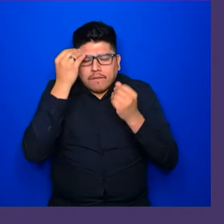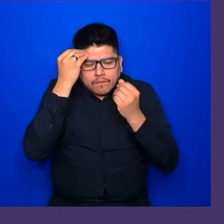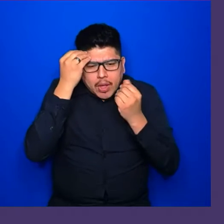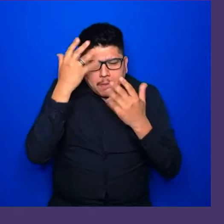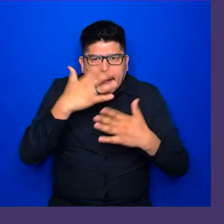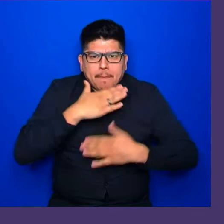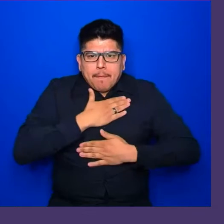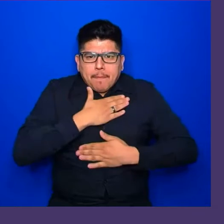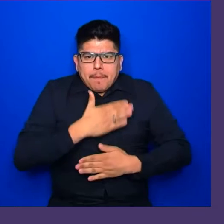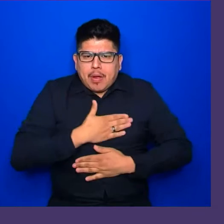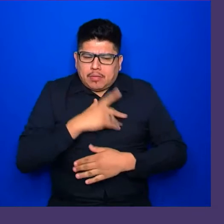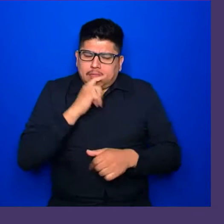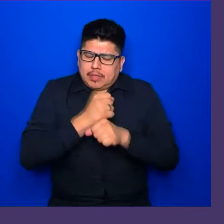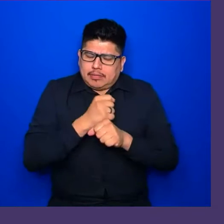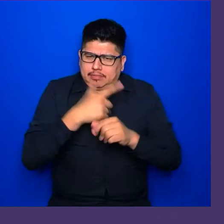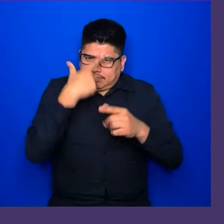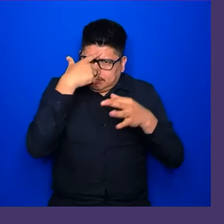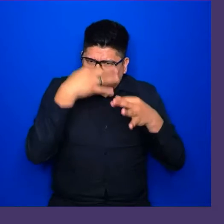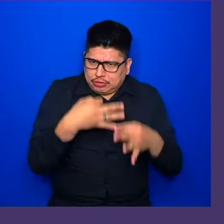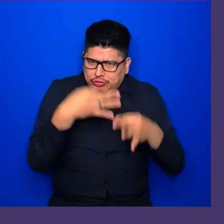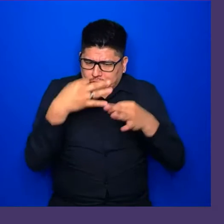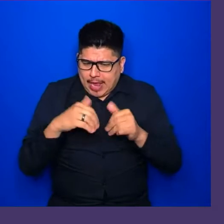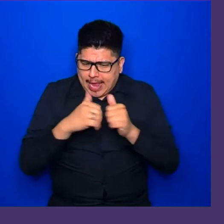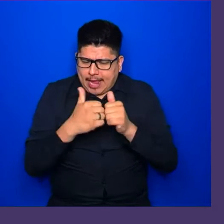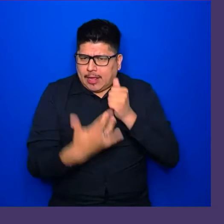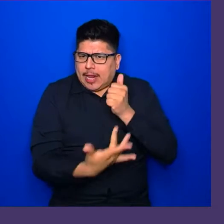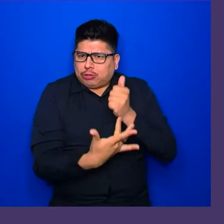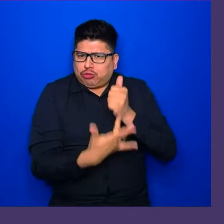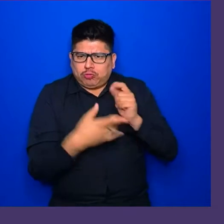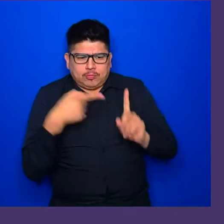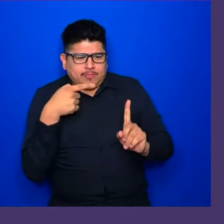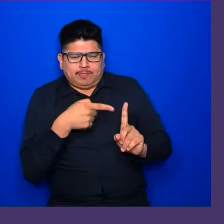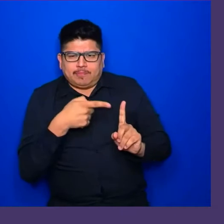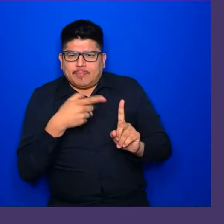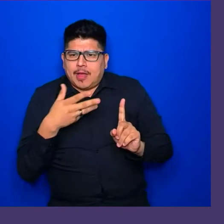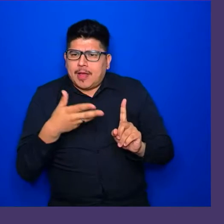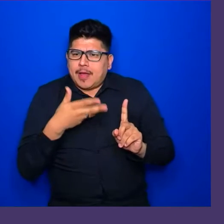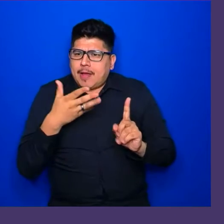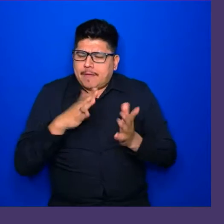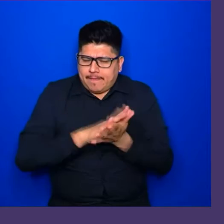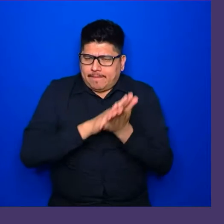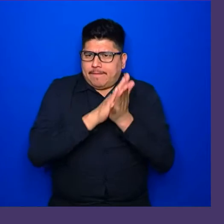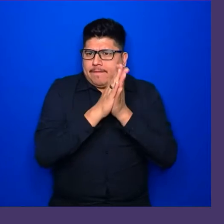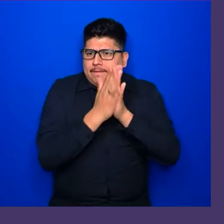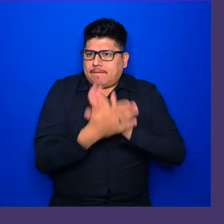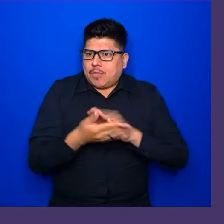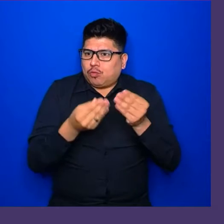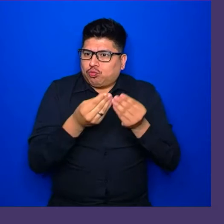technology evolves to solve societal issues? Natasha Bell: Myself with technology,